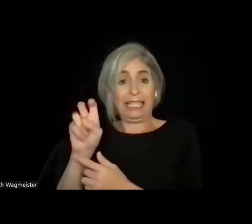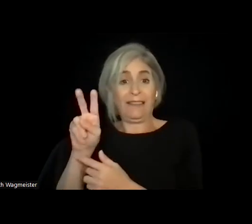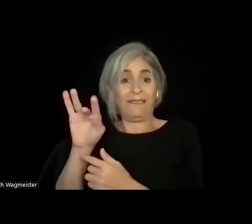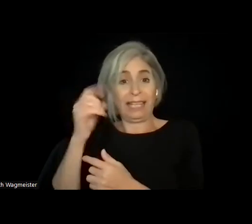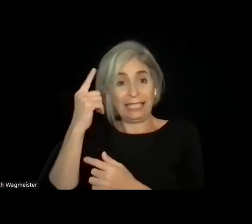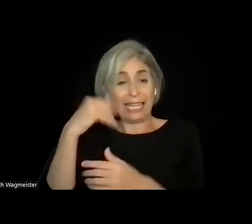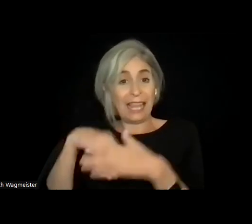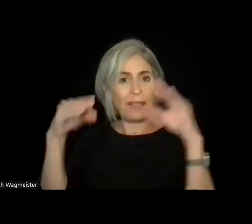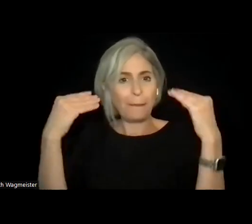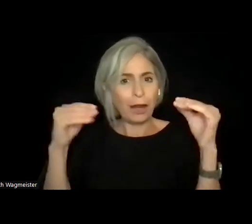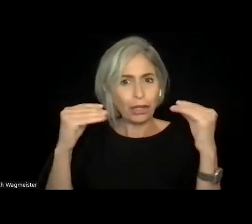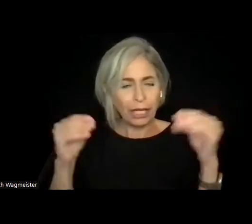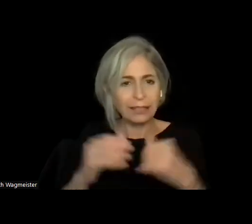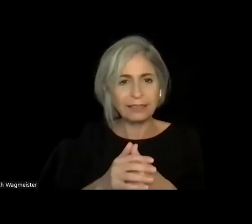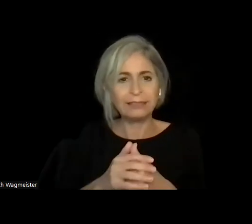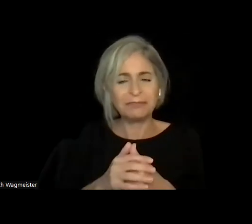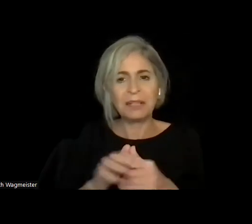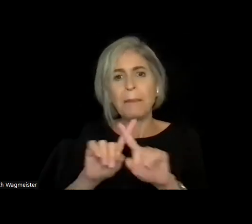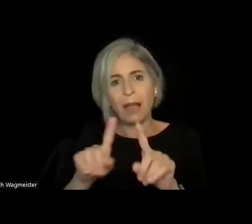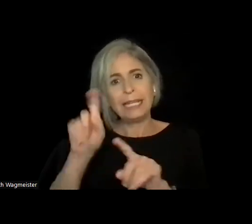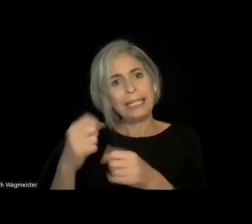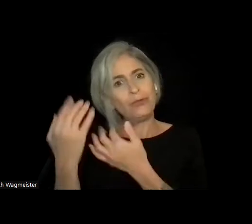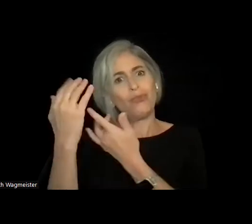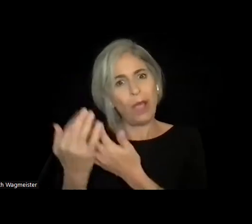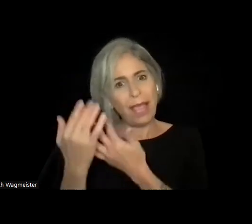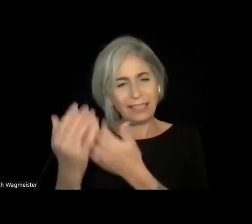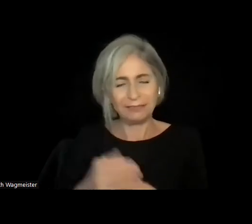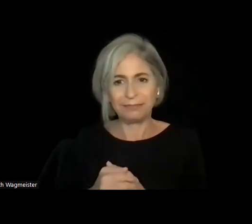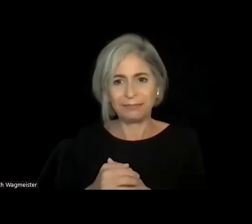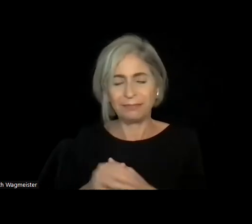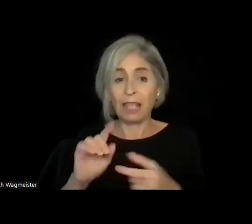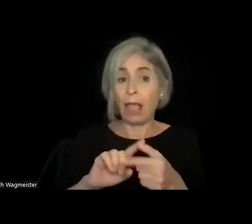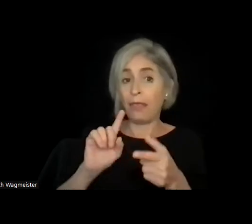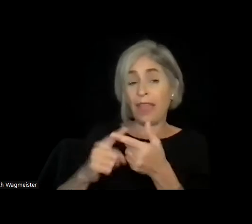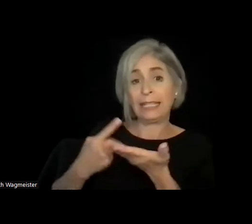want to go forward, they want devices out